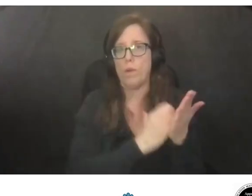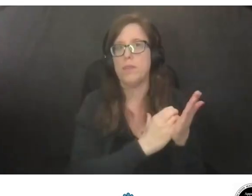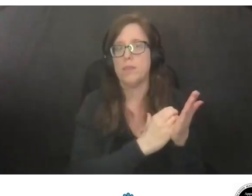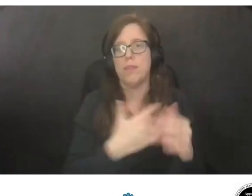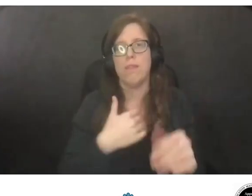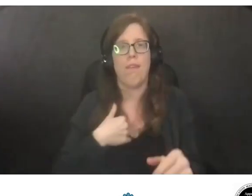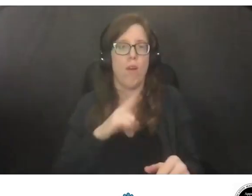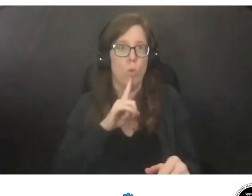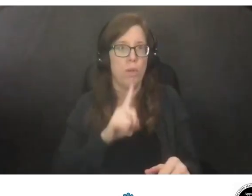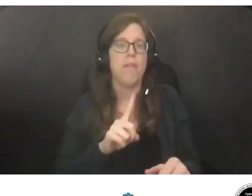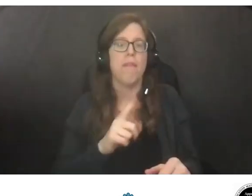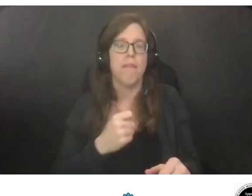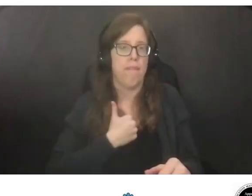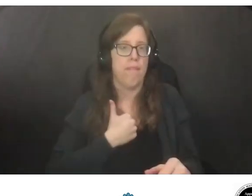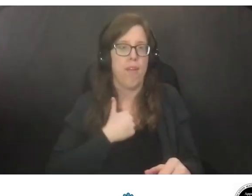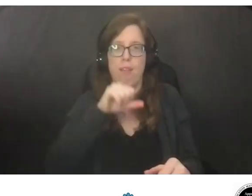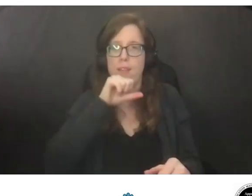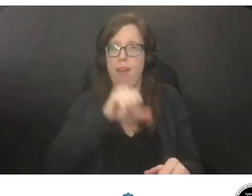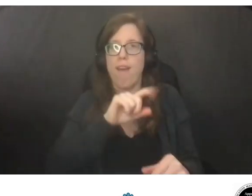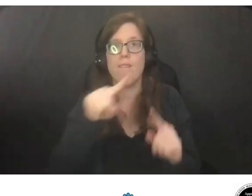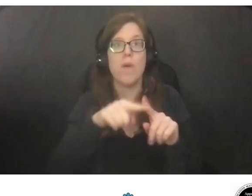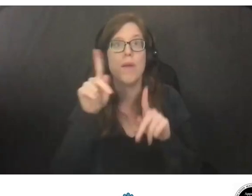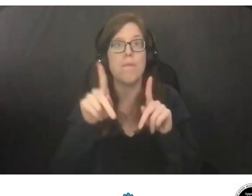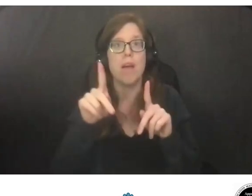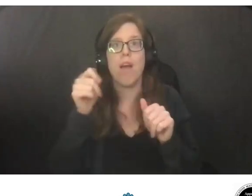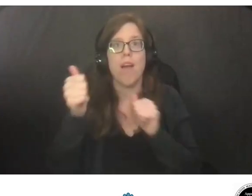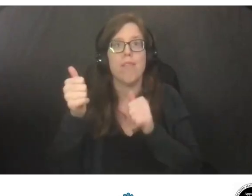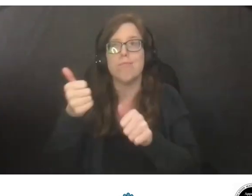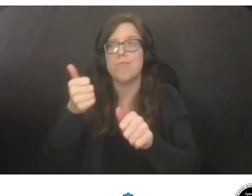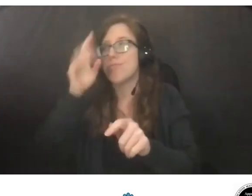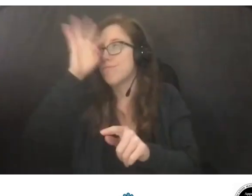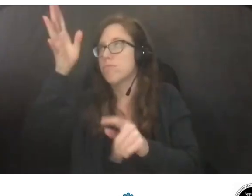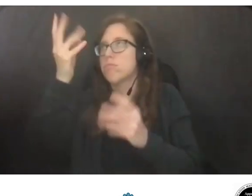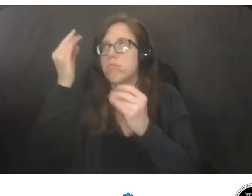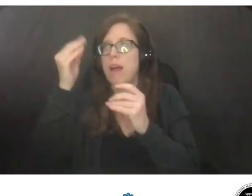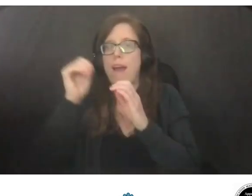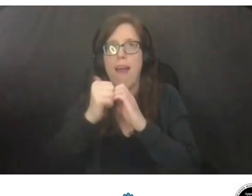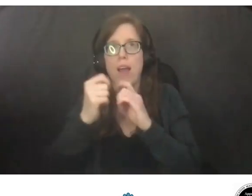and I really love when people get creative and think about how to